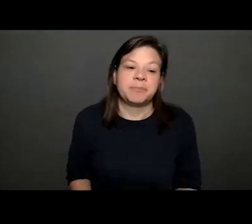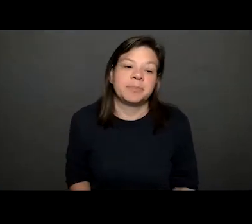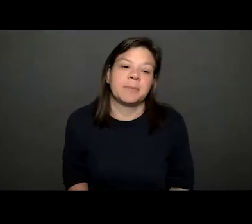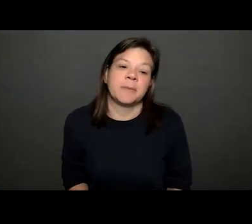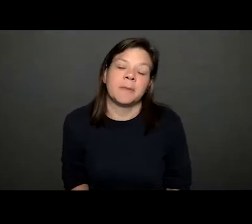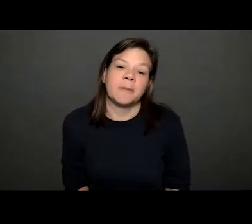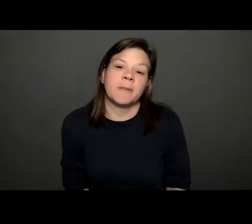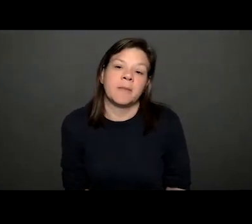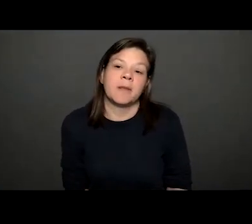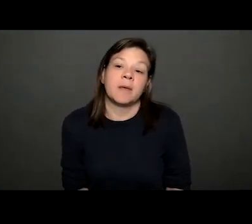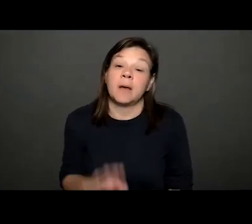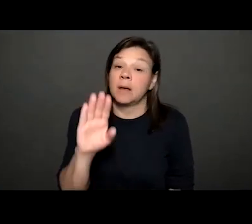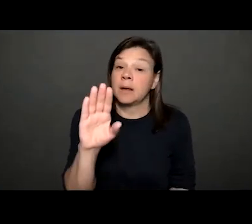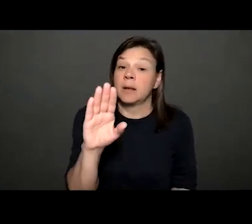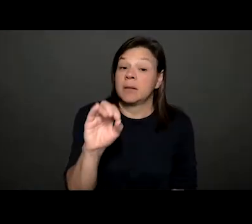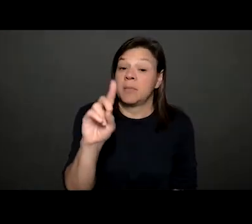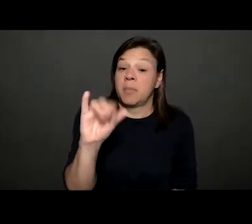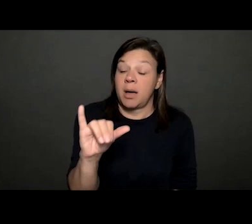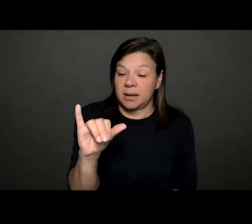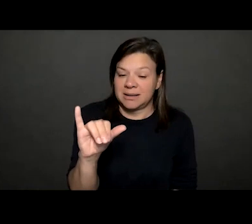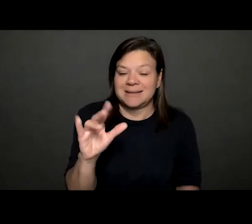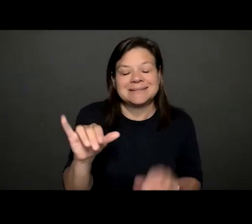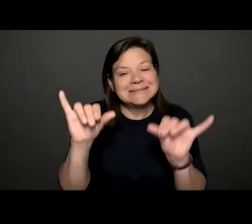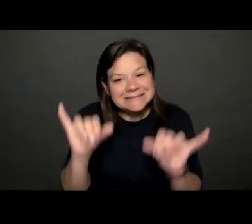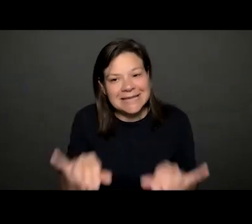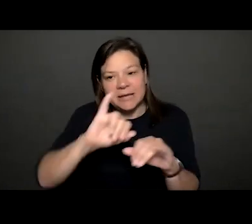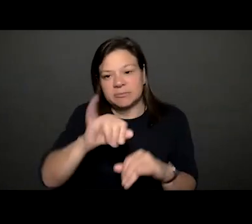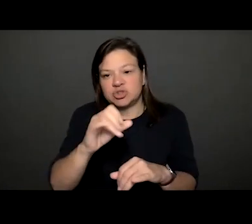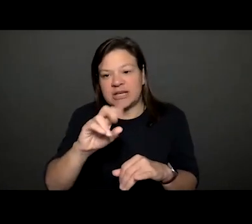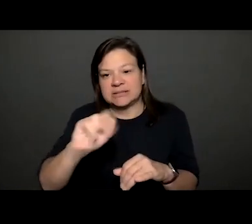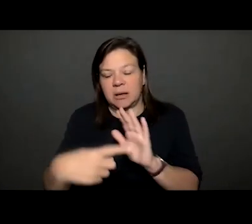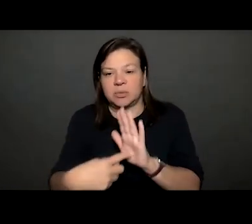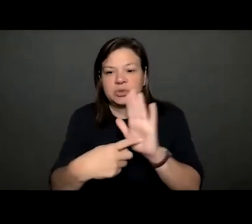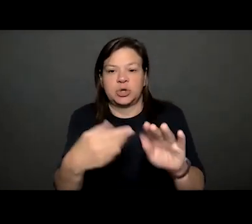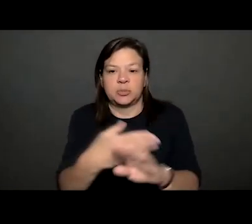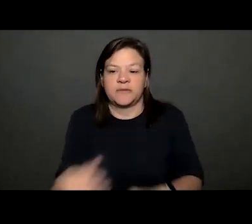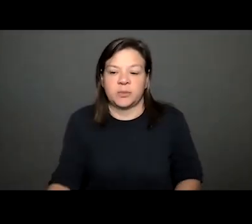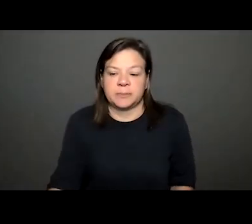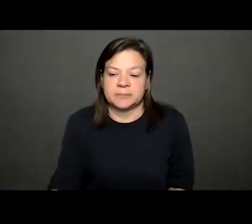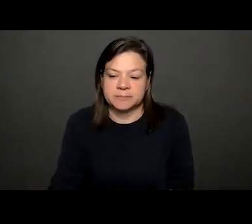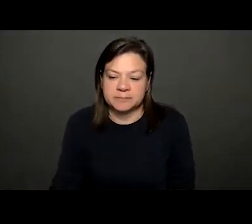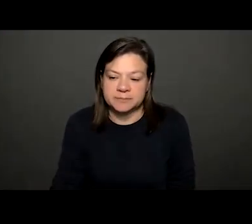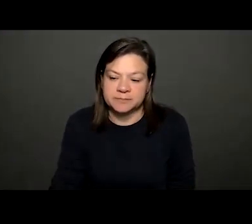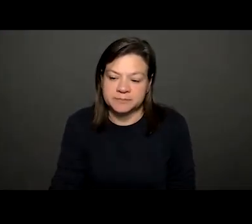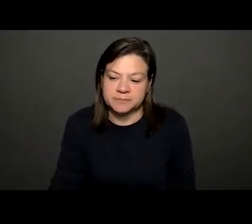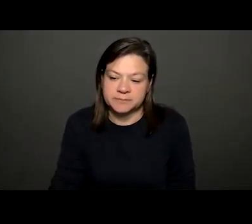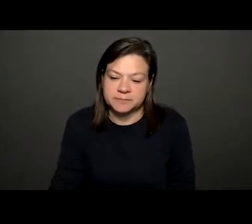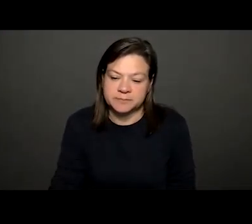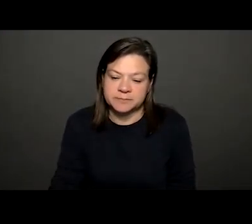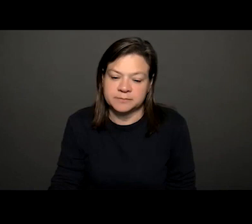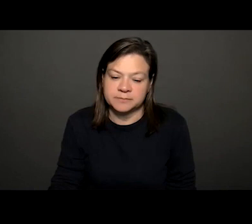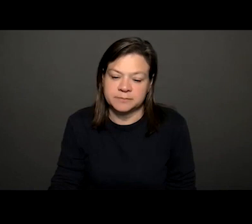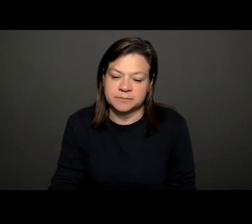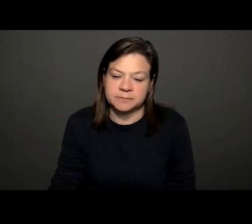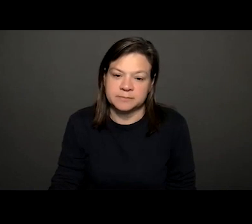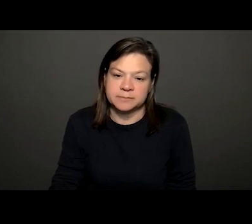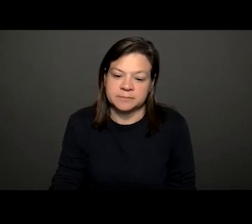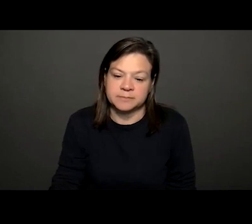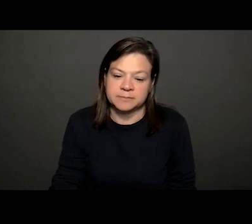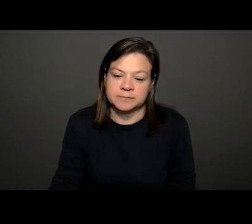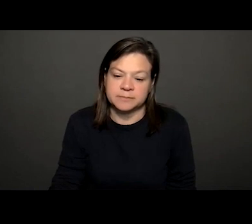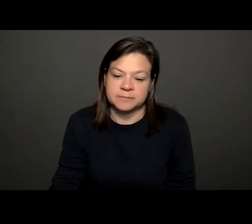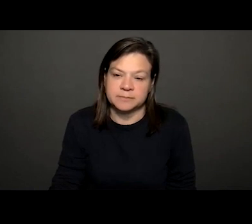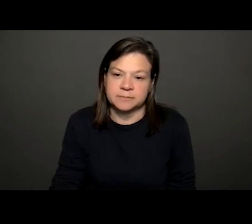AND IF YOU ARE DOING THIS AGAIN YOU WANT TO USE A TOOL